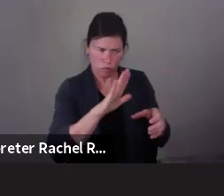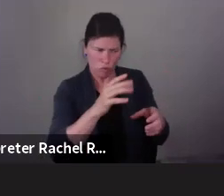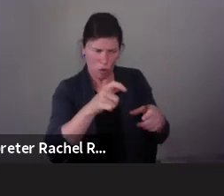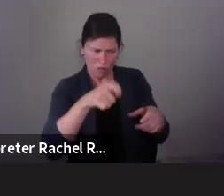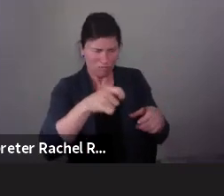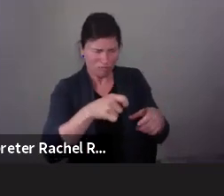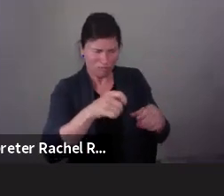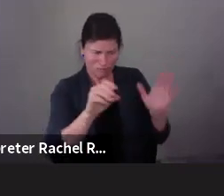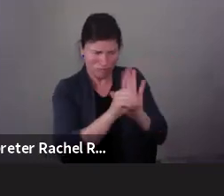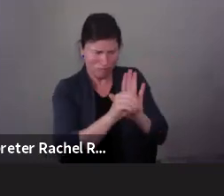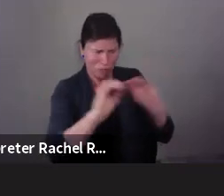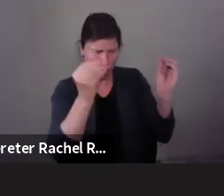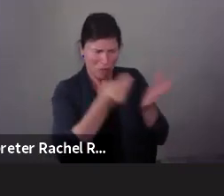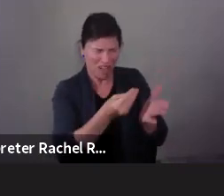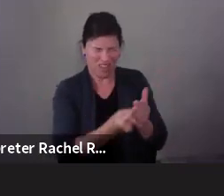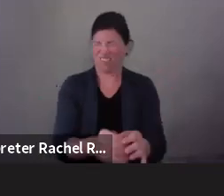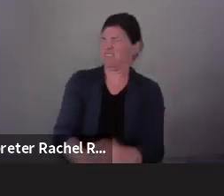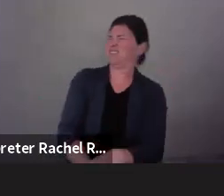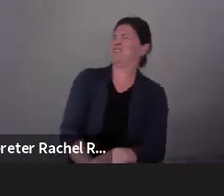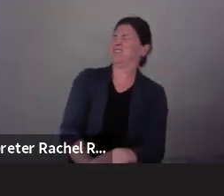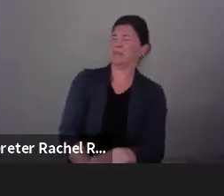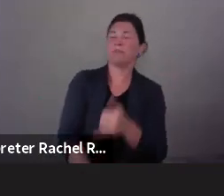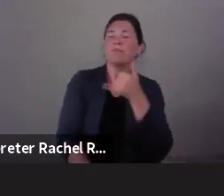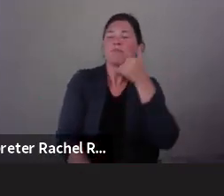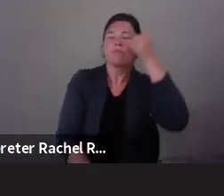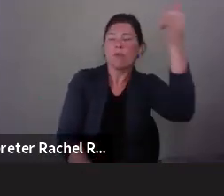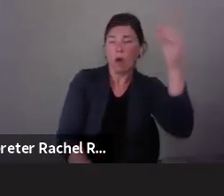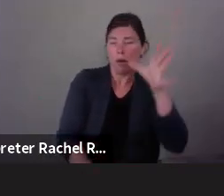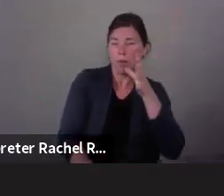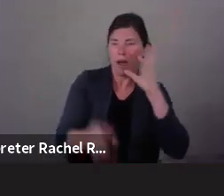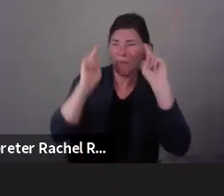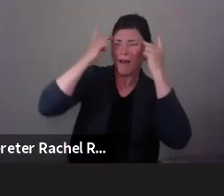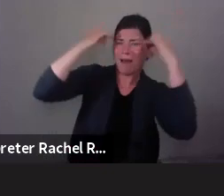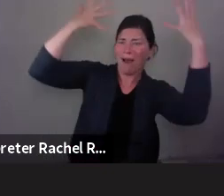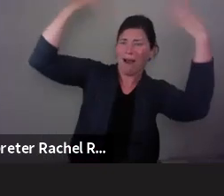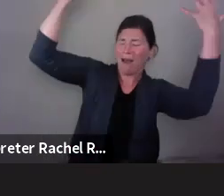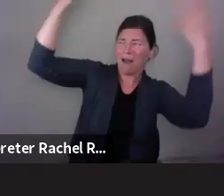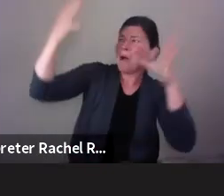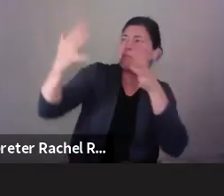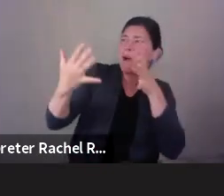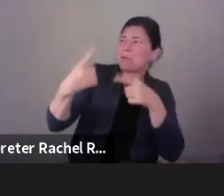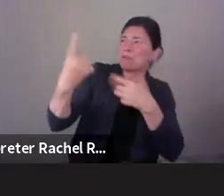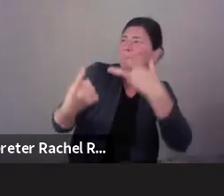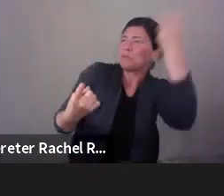my card was decline. I went, that's not right . I looked at my bank account.